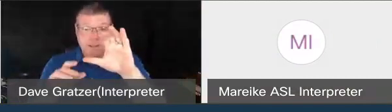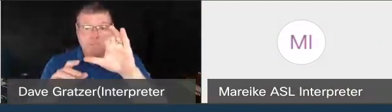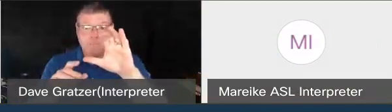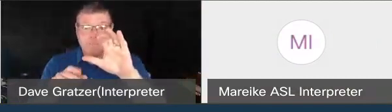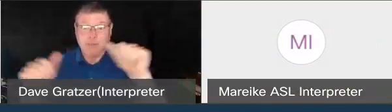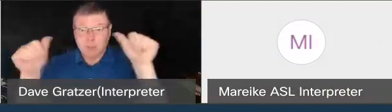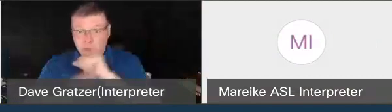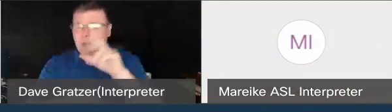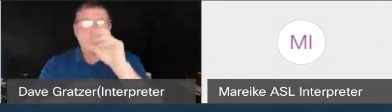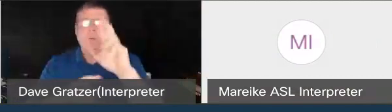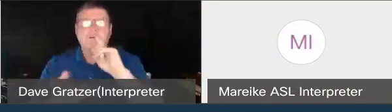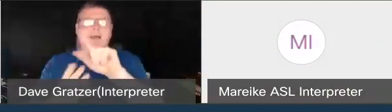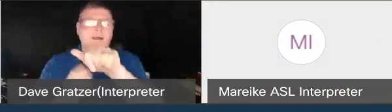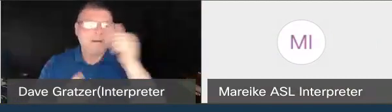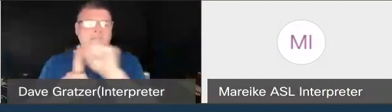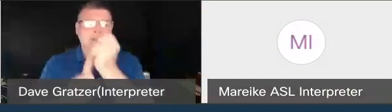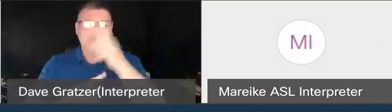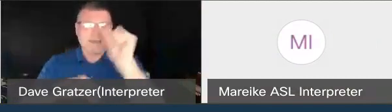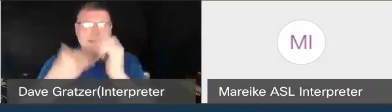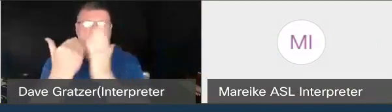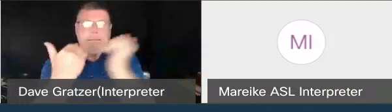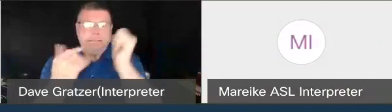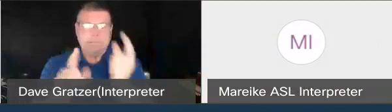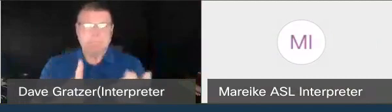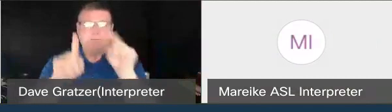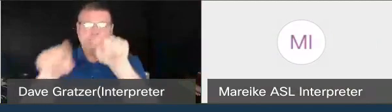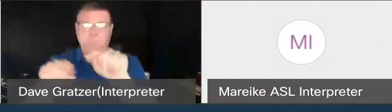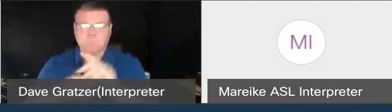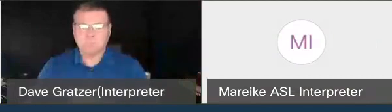"where somebody could be summonsed to--to have to go there?"